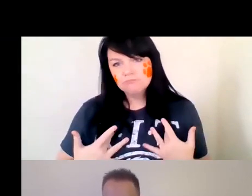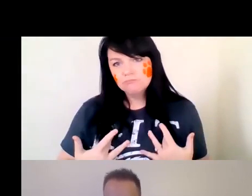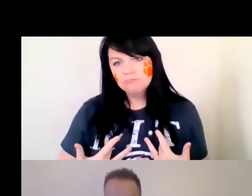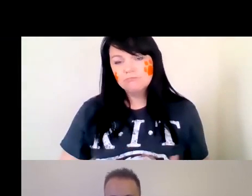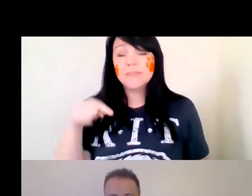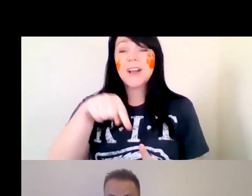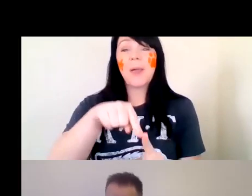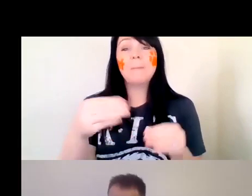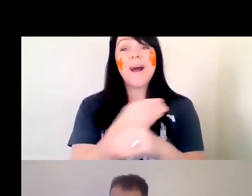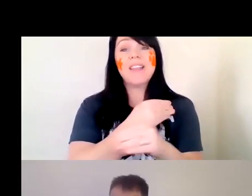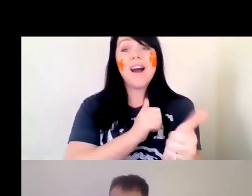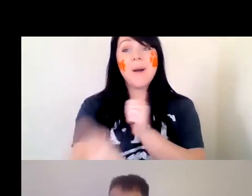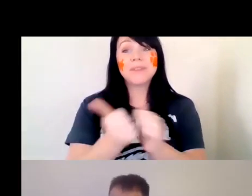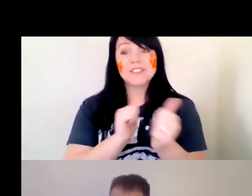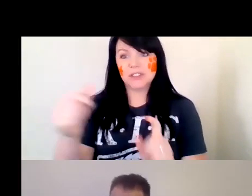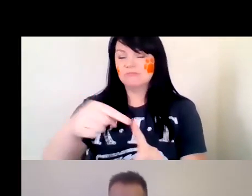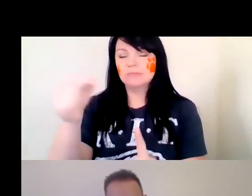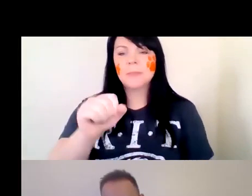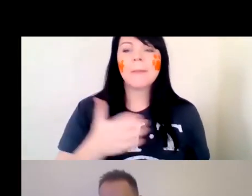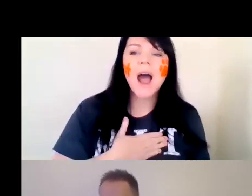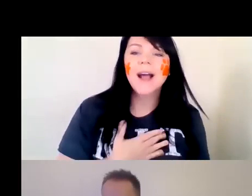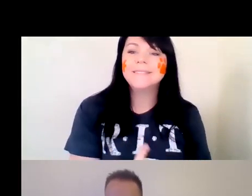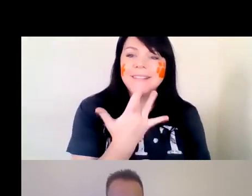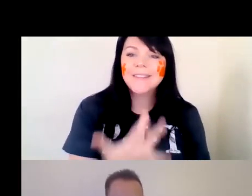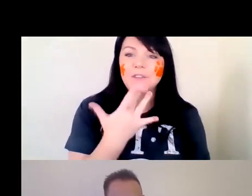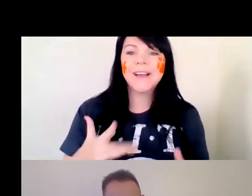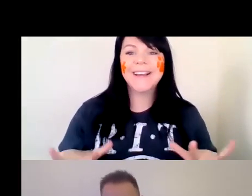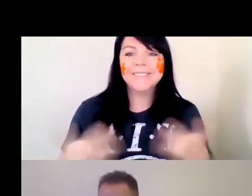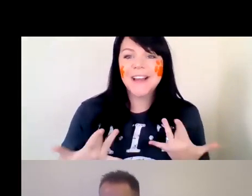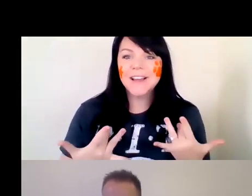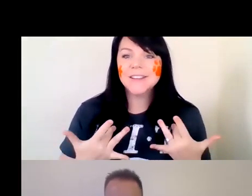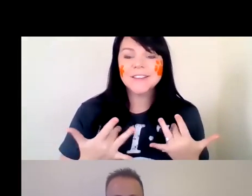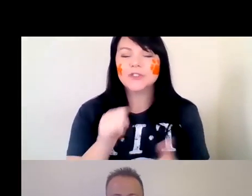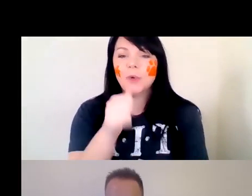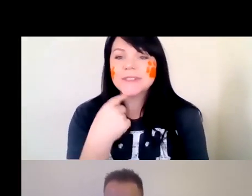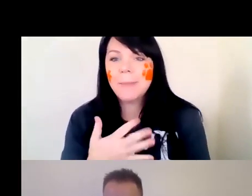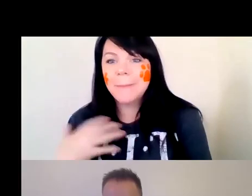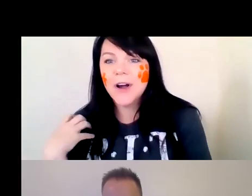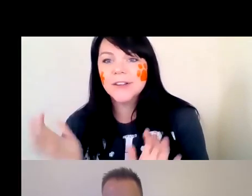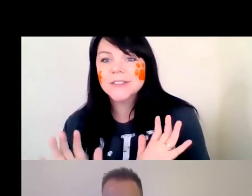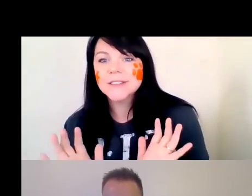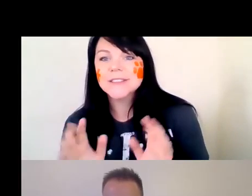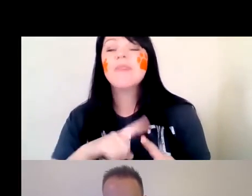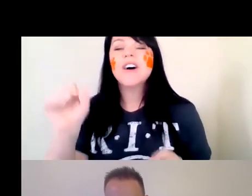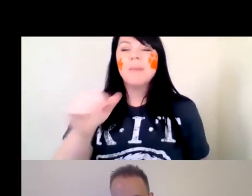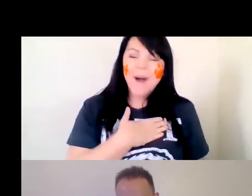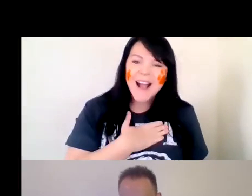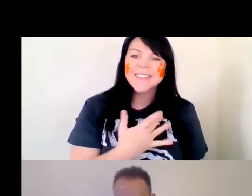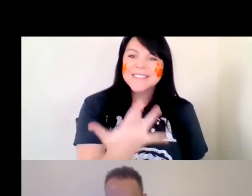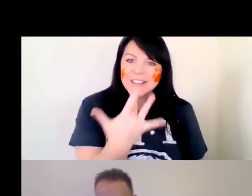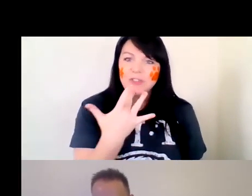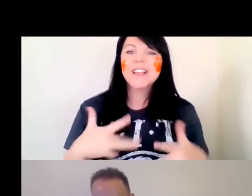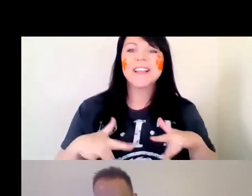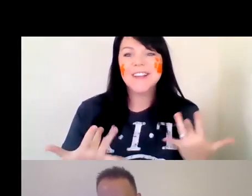But the Math Competition is my favorite event – do not tell my boss, but my favorite event of the year.